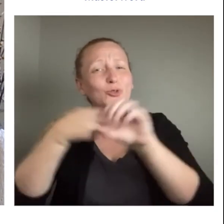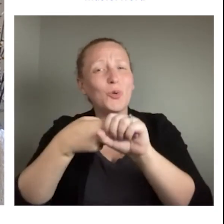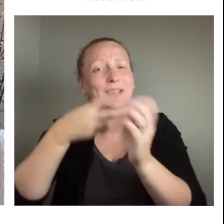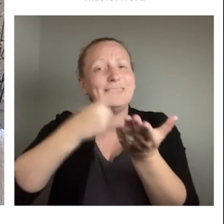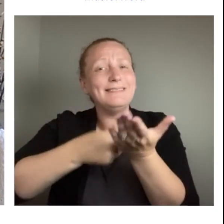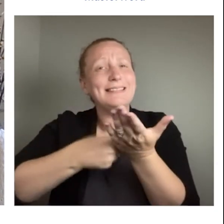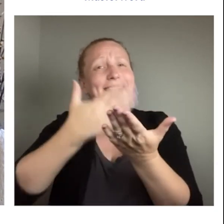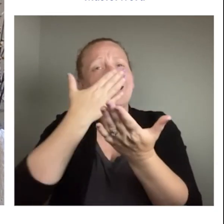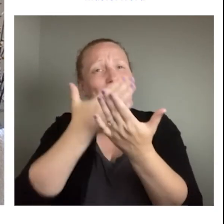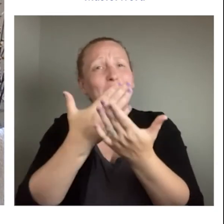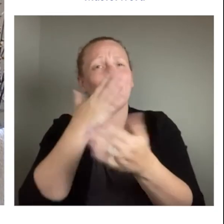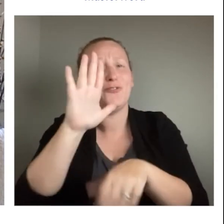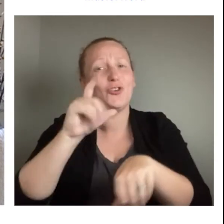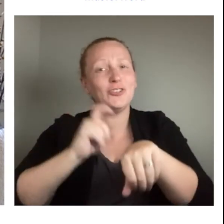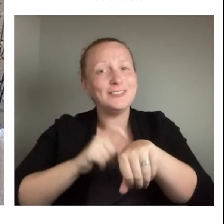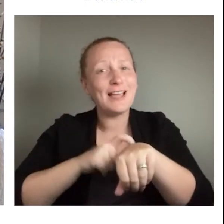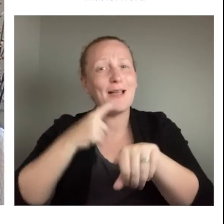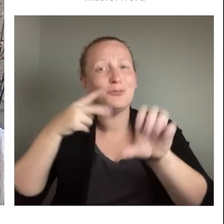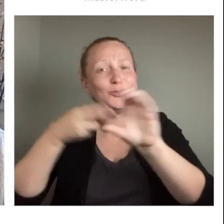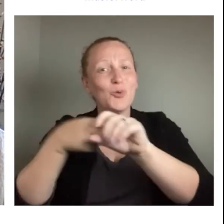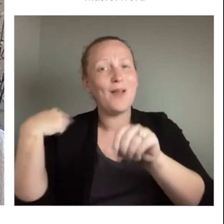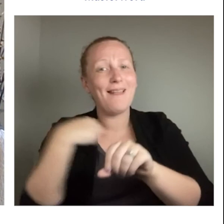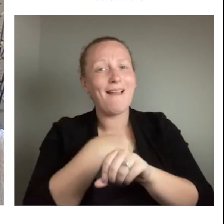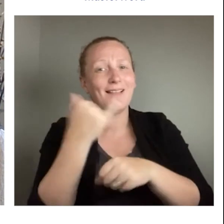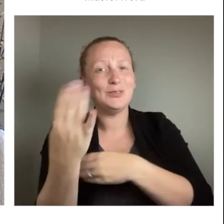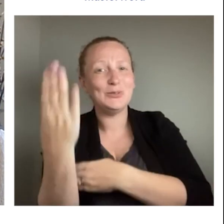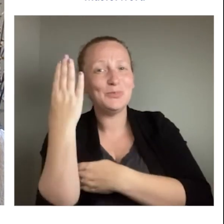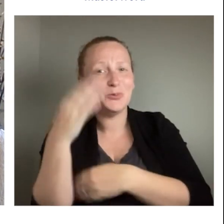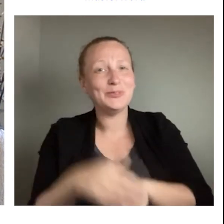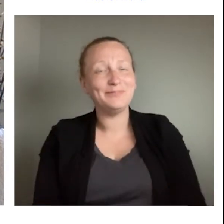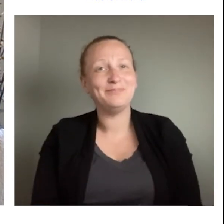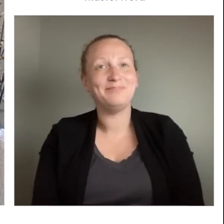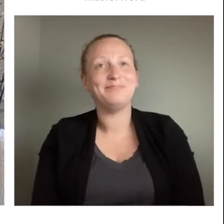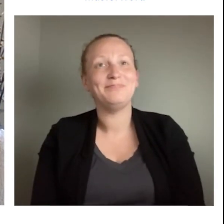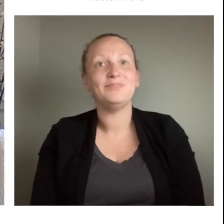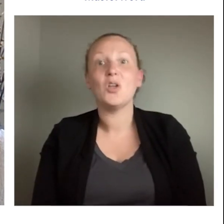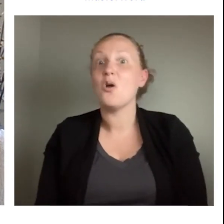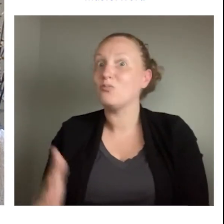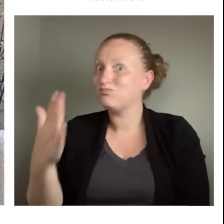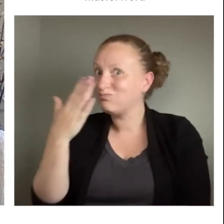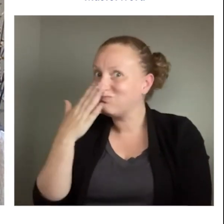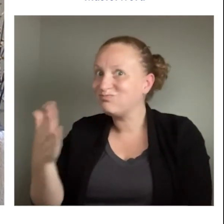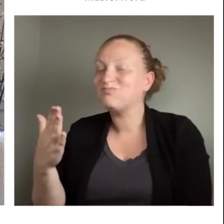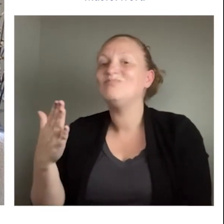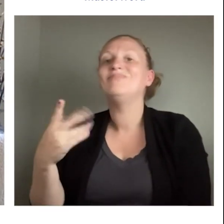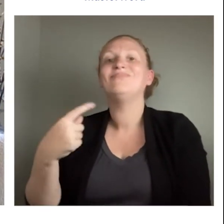time and for joining us today and for sharing what you do. Thank you. And I hope to see all of you